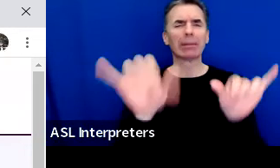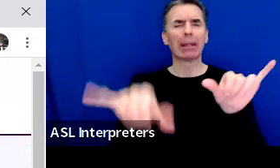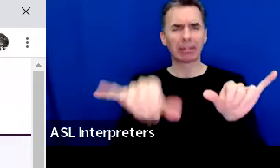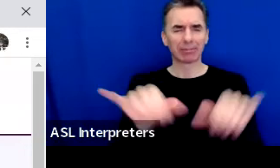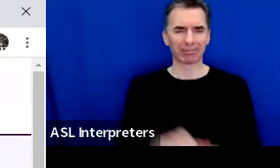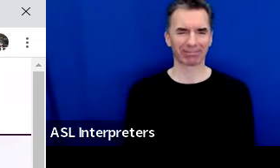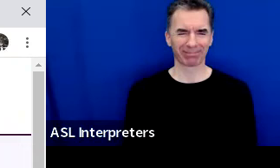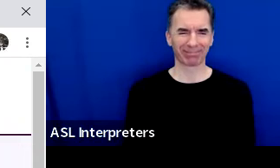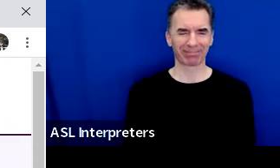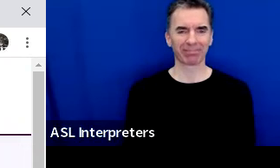So this is what the code looks like.